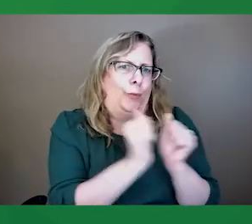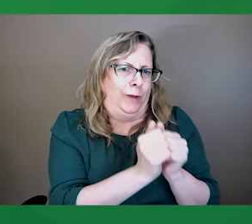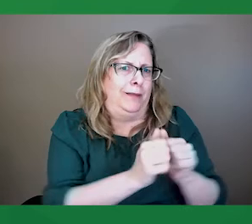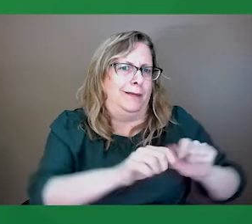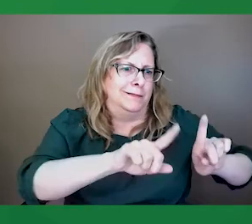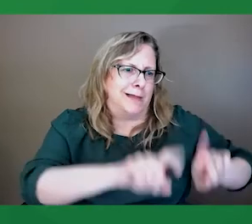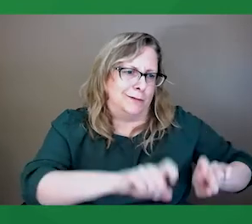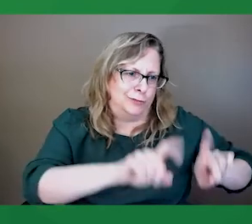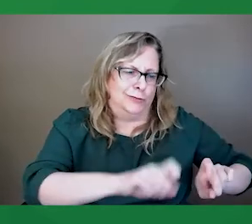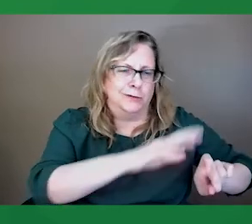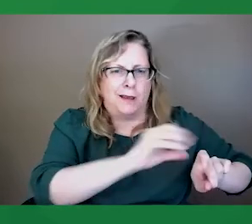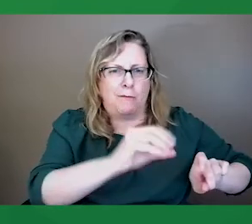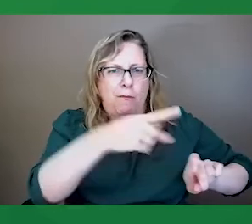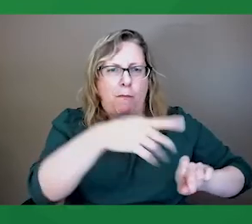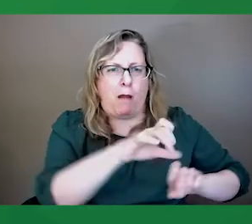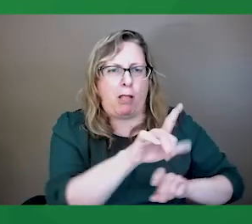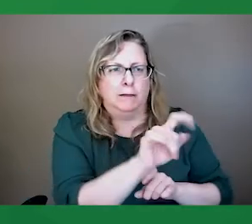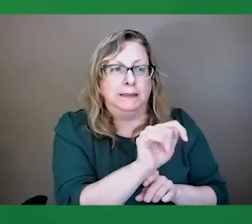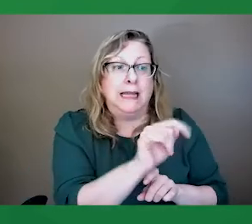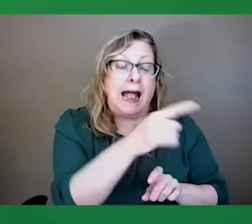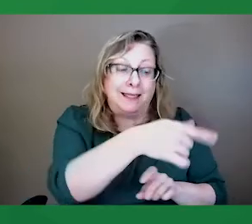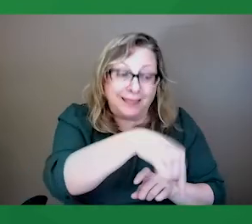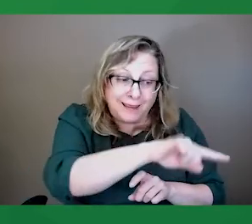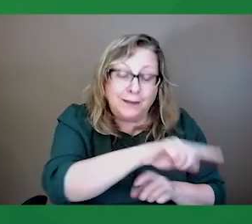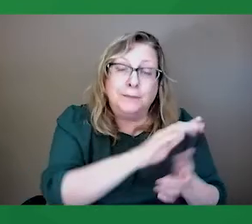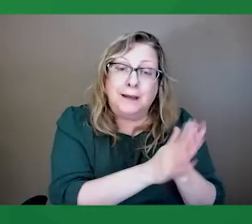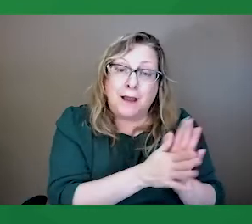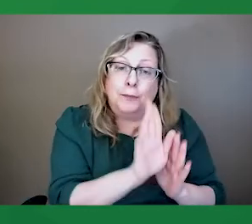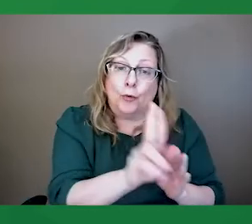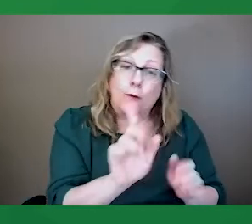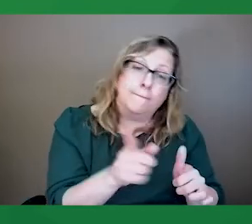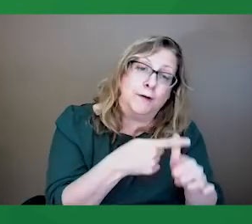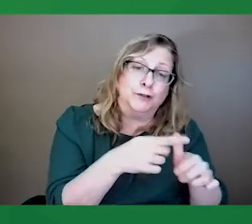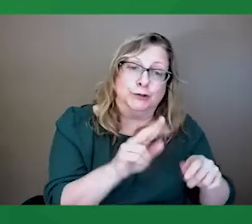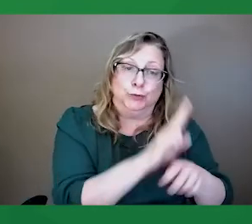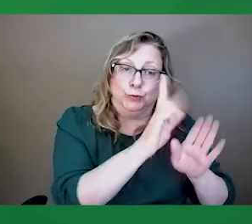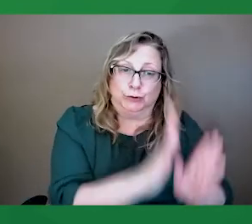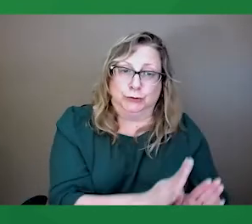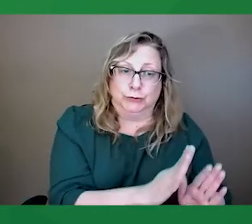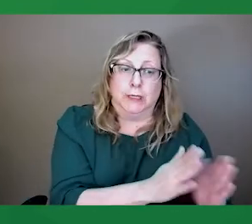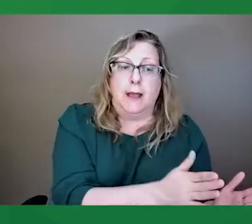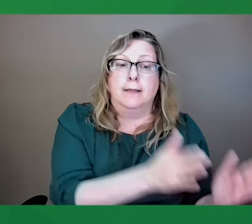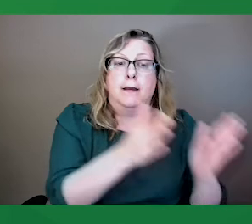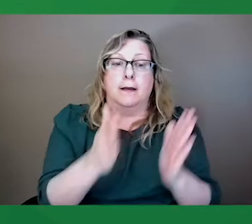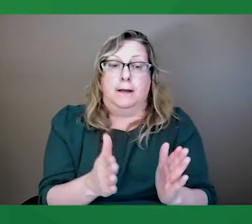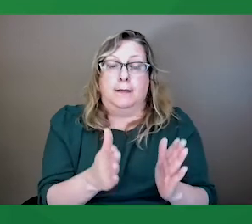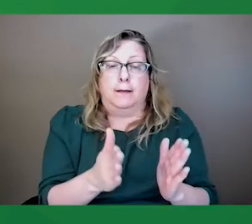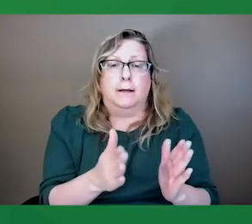and those are your very first set of users. And from there again, before the chasm